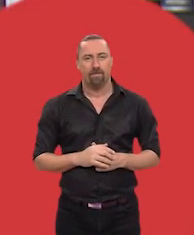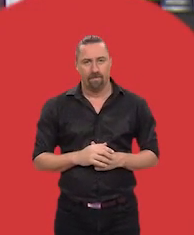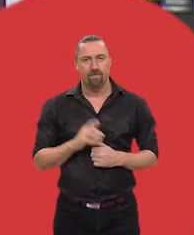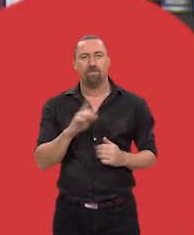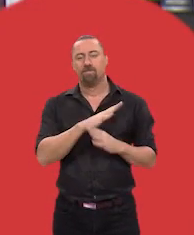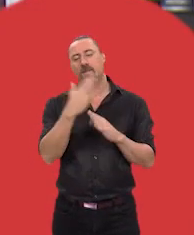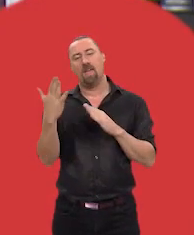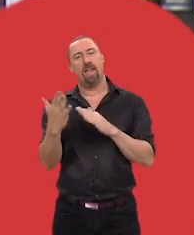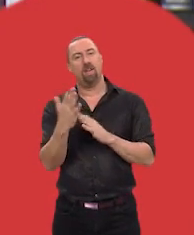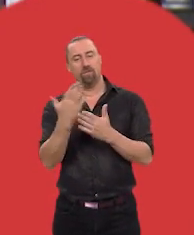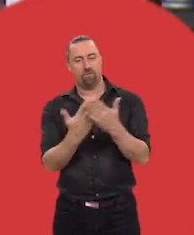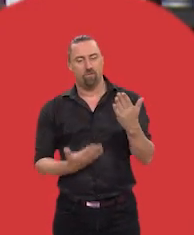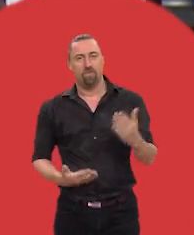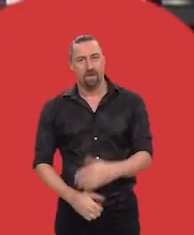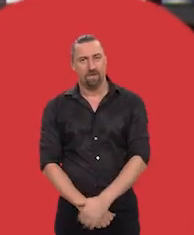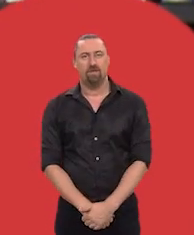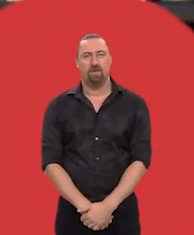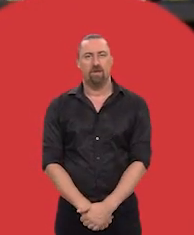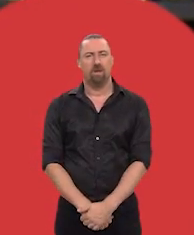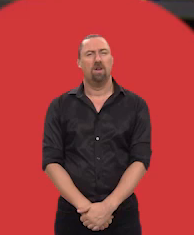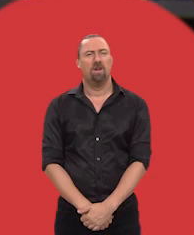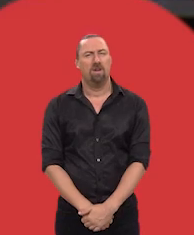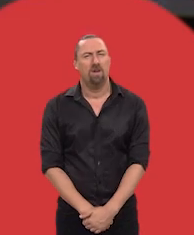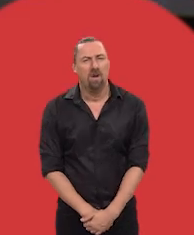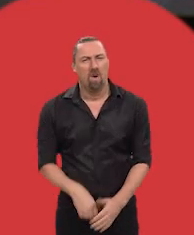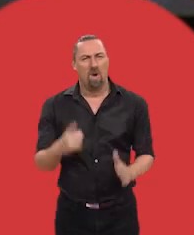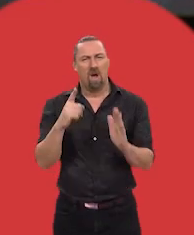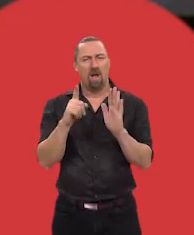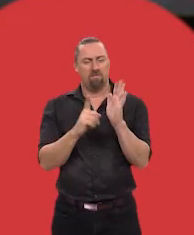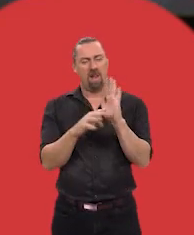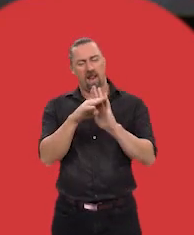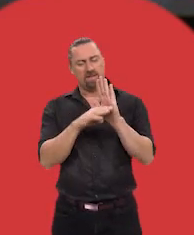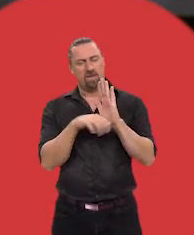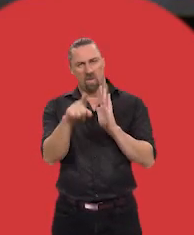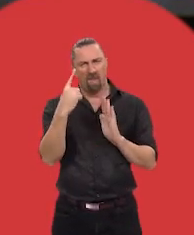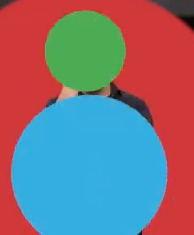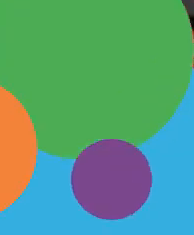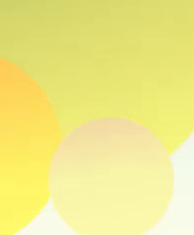And that's the end of today's story. I wonder what lessons we can think about from this story?